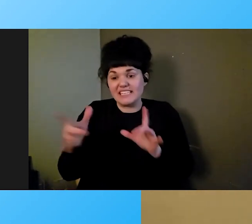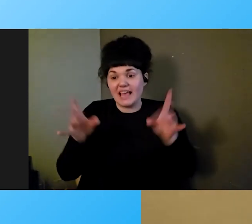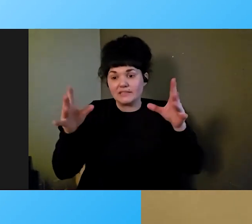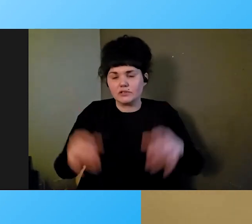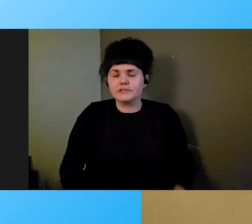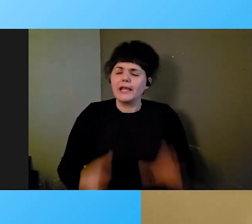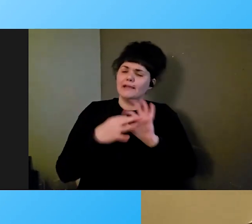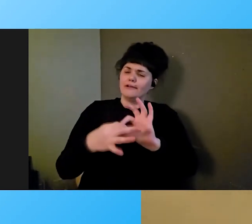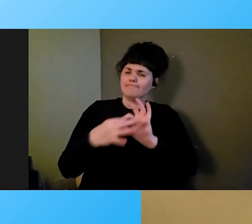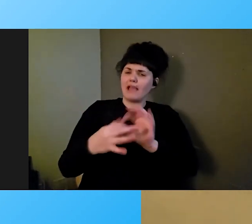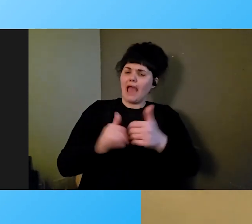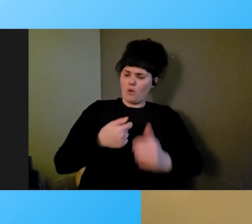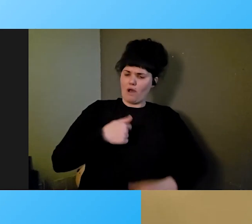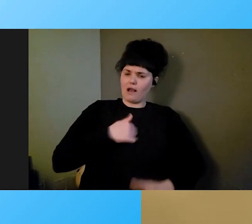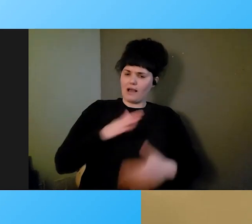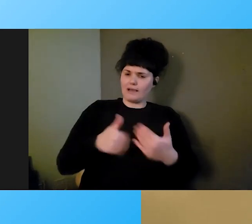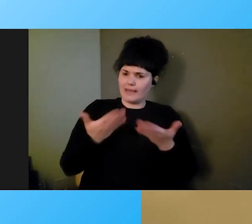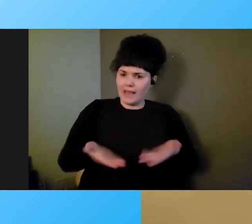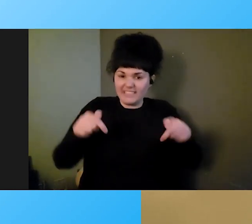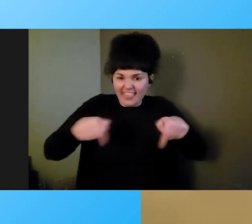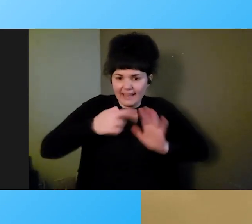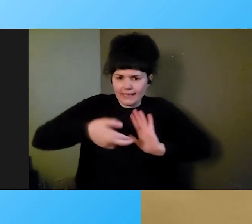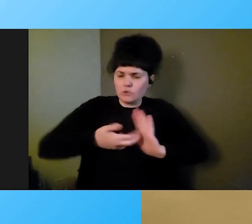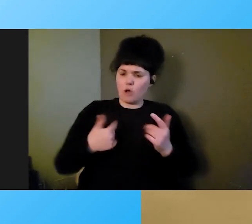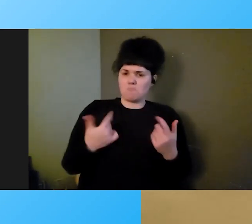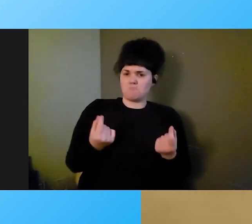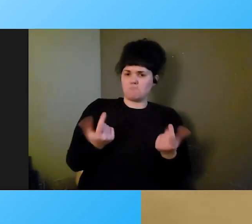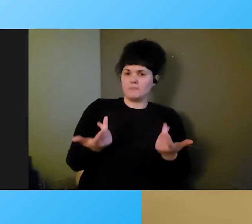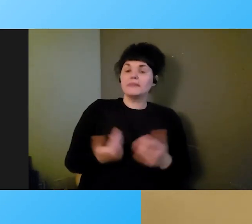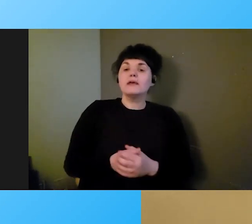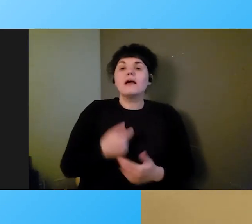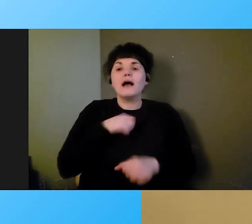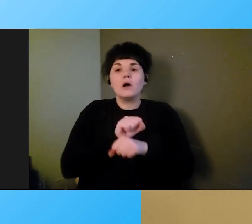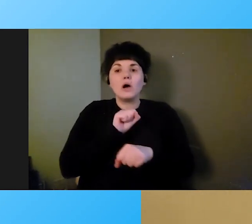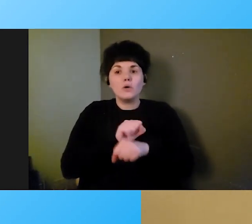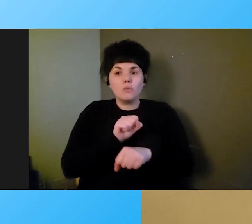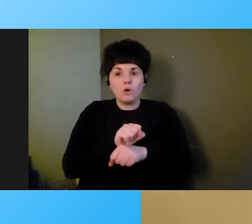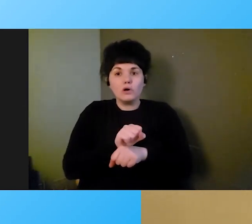how I came to this, having worked in disability rights for